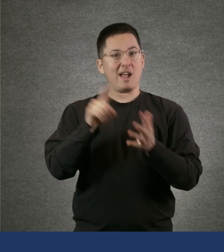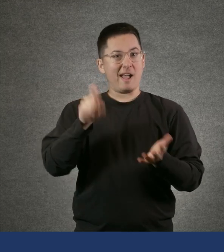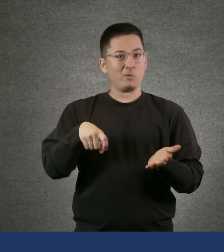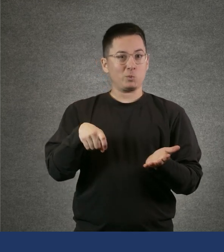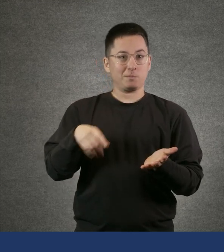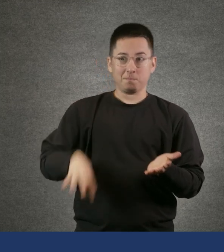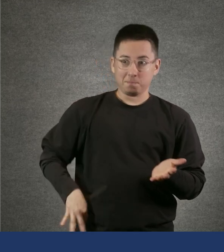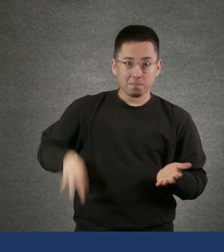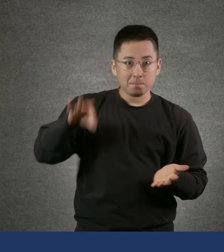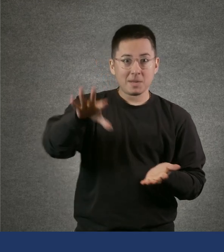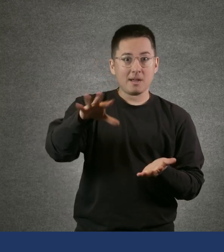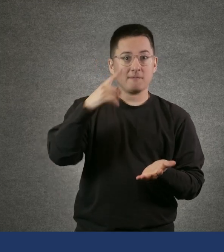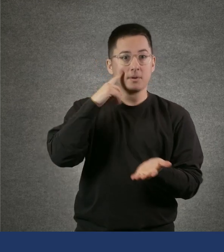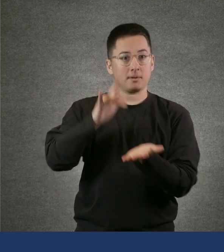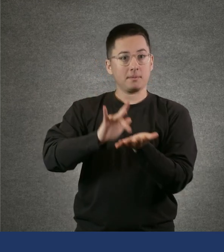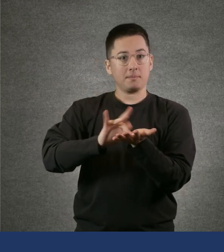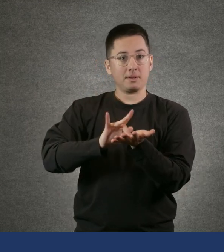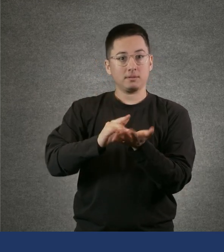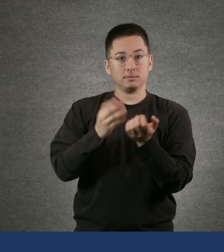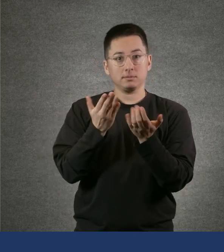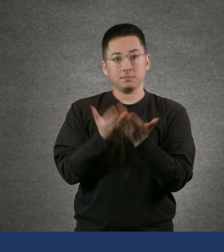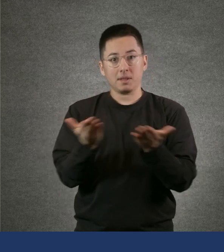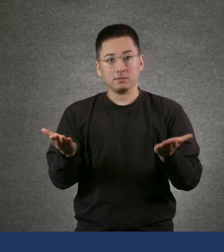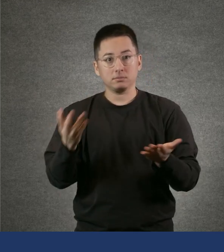I started having to pay for medical supplies